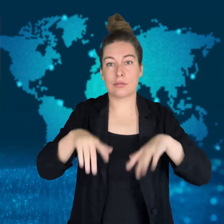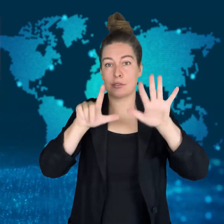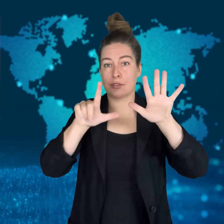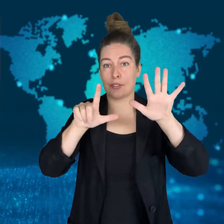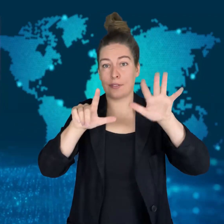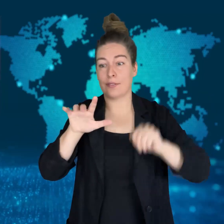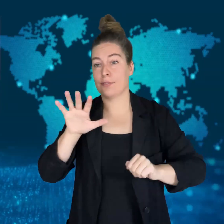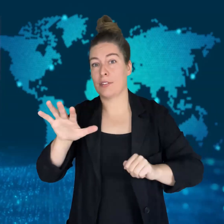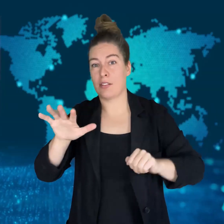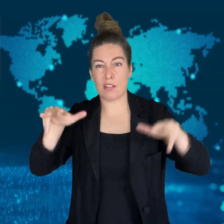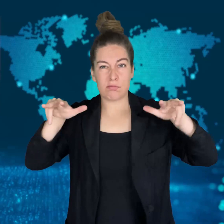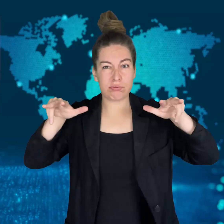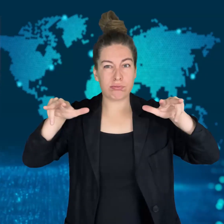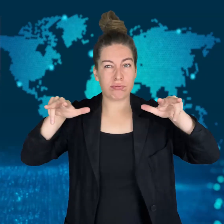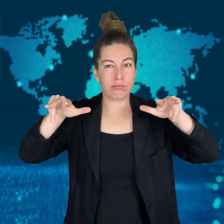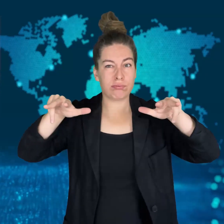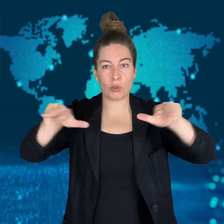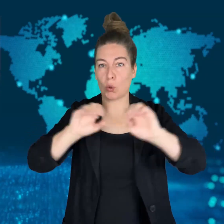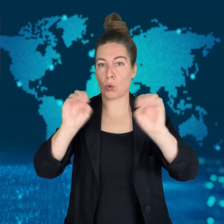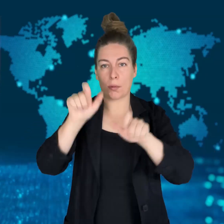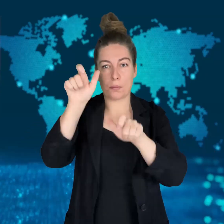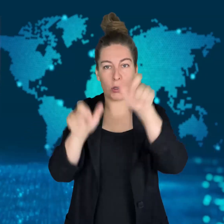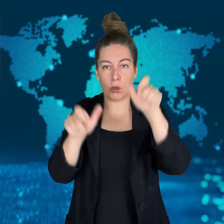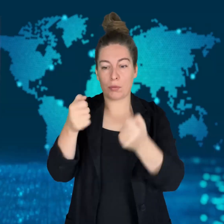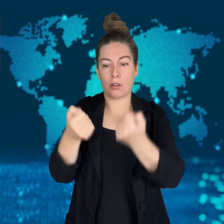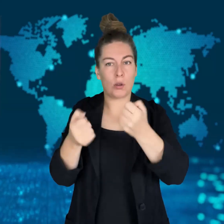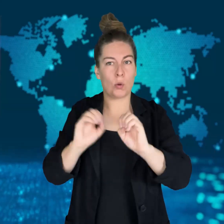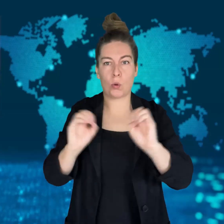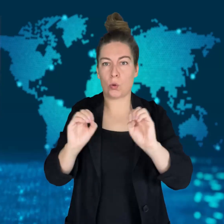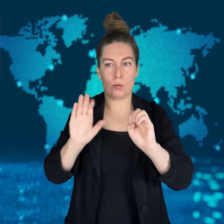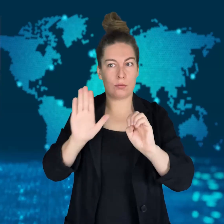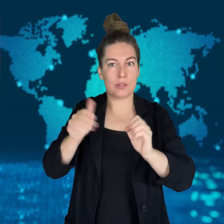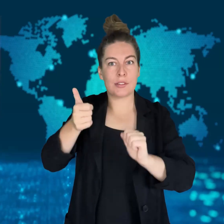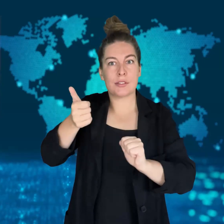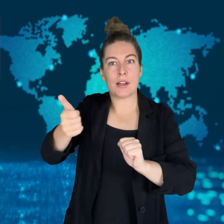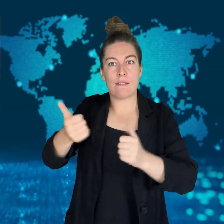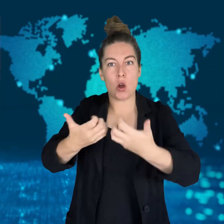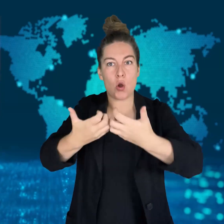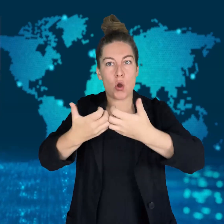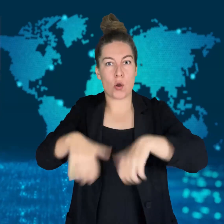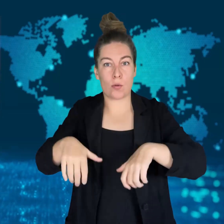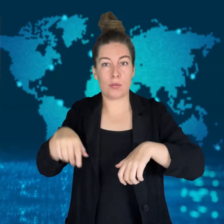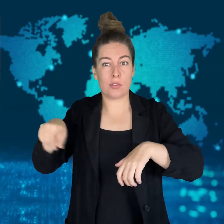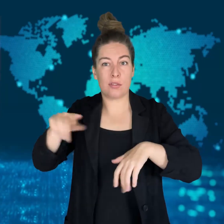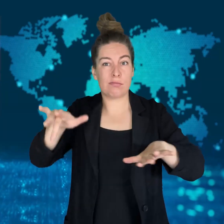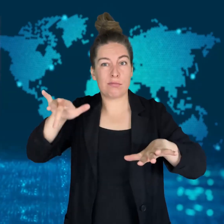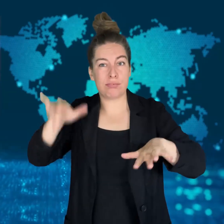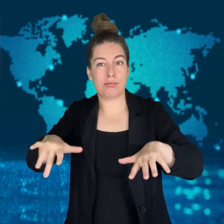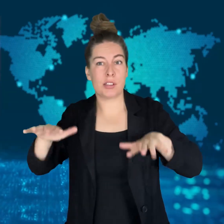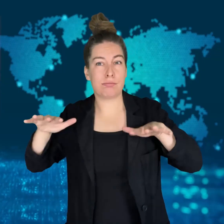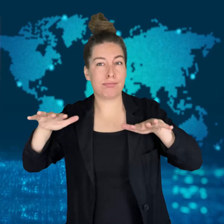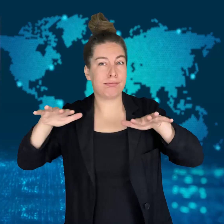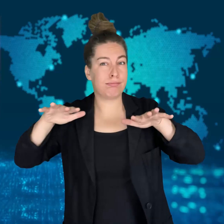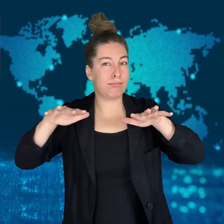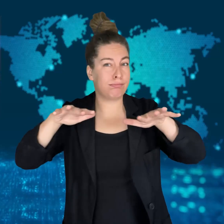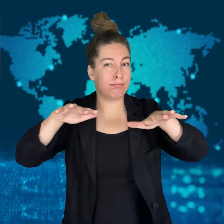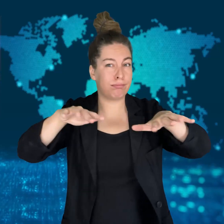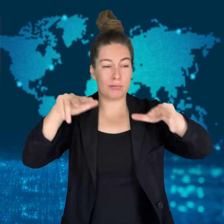Some came from Primorsko-Akhtarsk and others from the Kursk region in Russia.